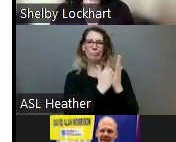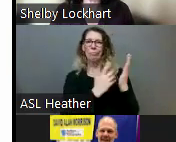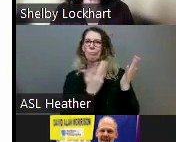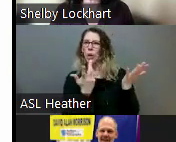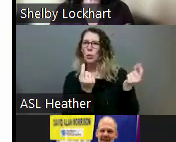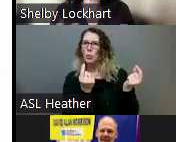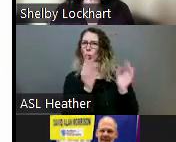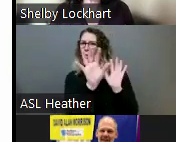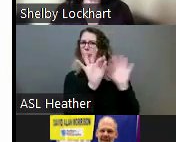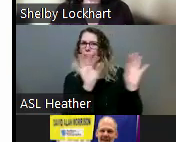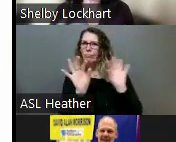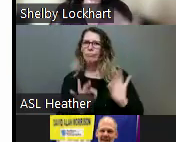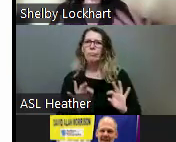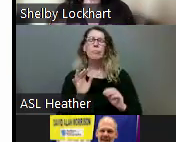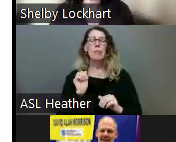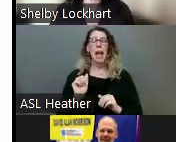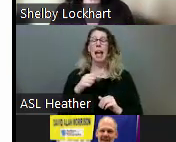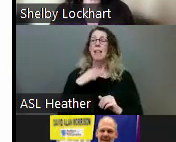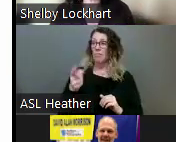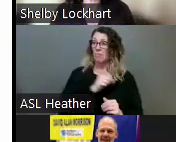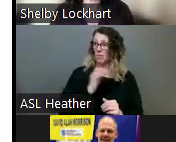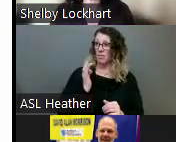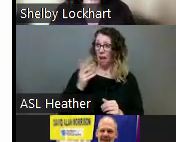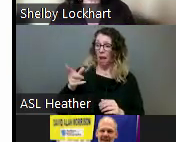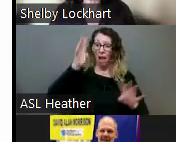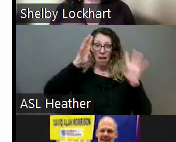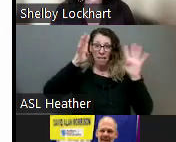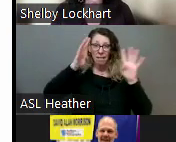point to ask the staff to come up with all the solutions on the spot. Typically you don't